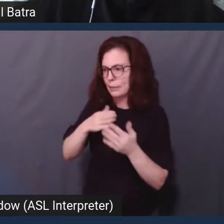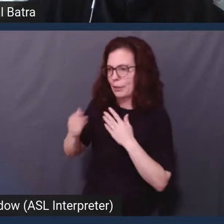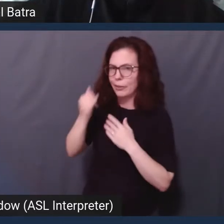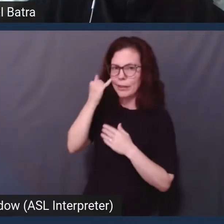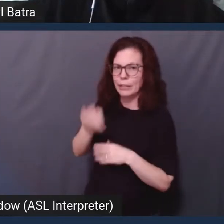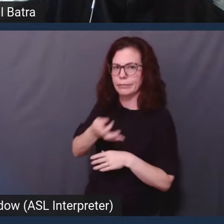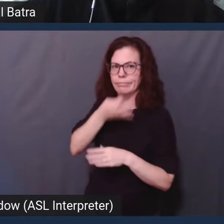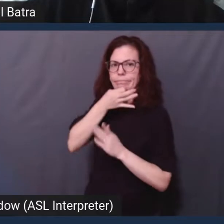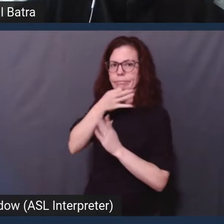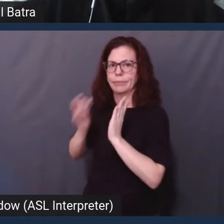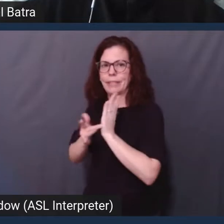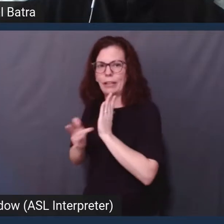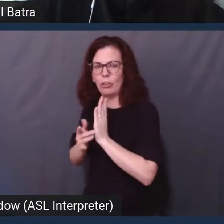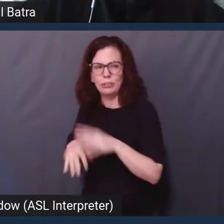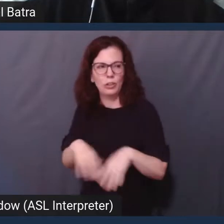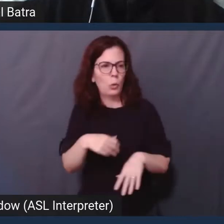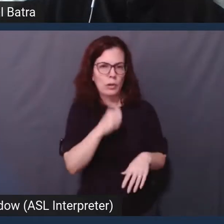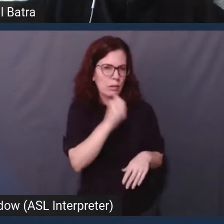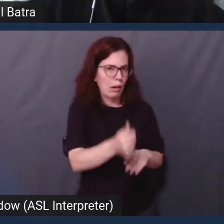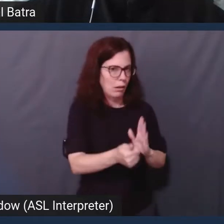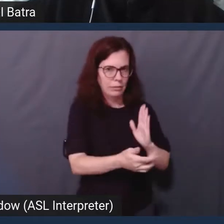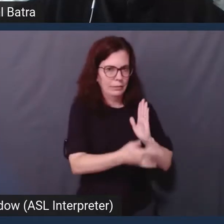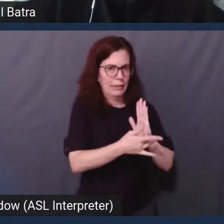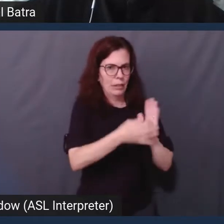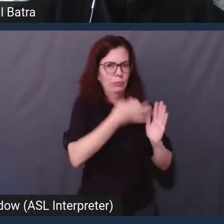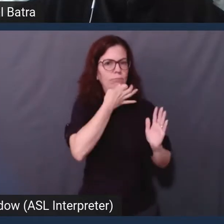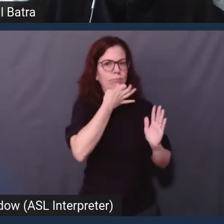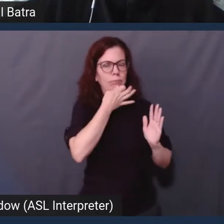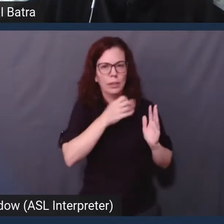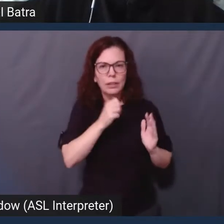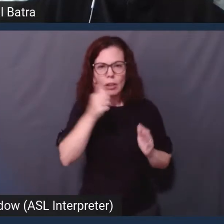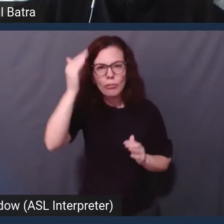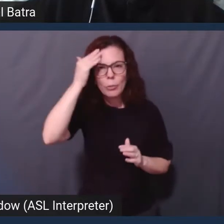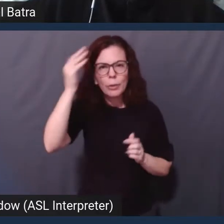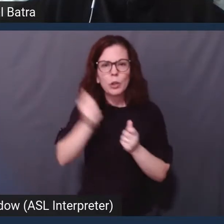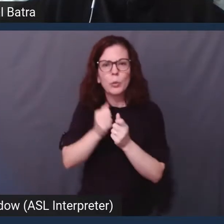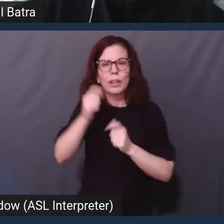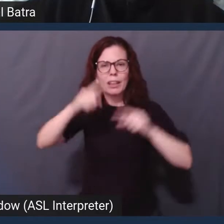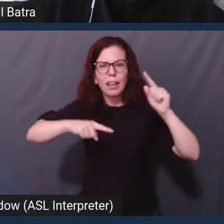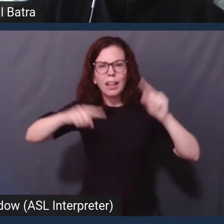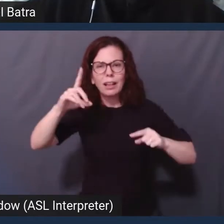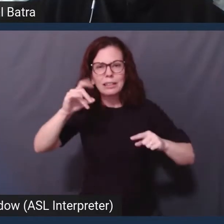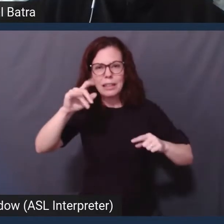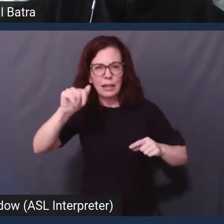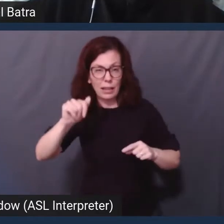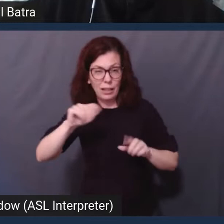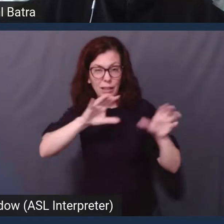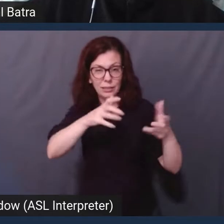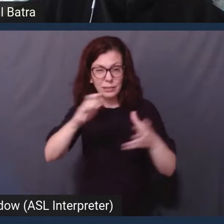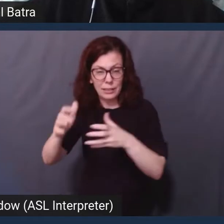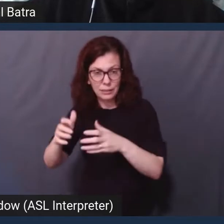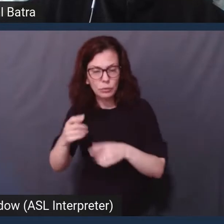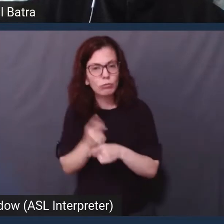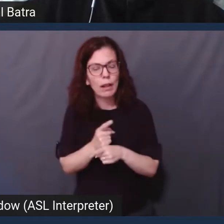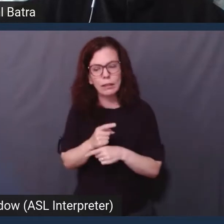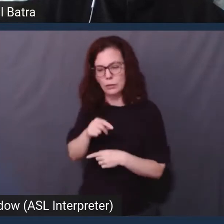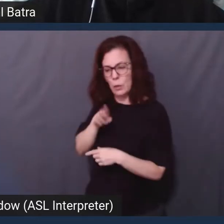so they can use it alike and not having to be familiar with all of the data concepts. So the BI or datasets,